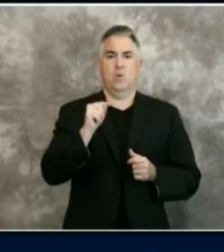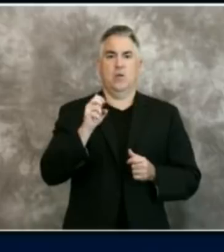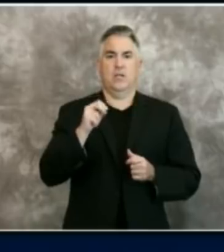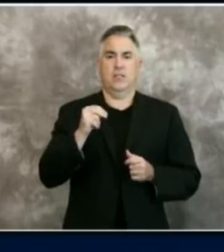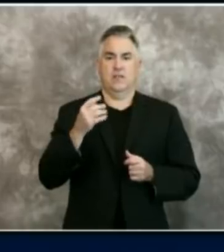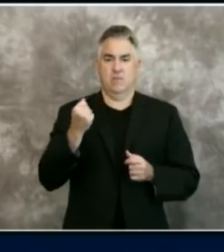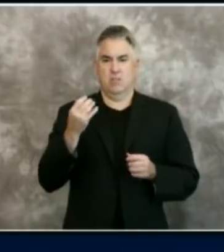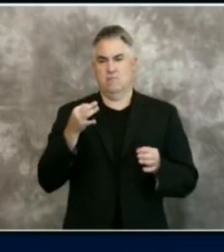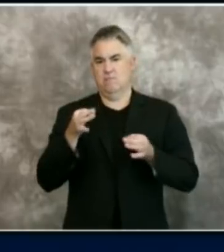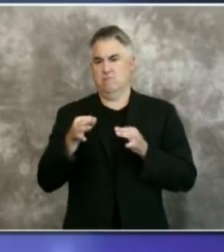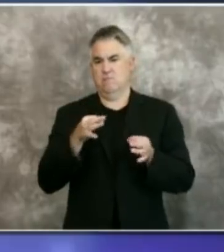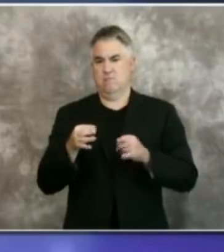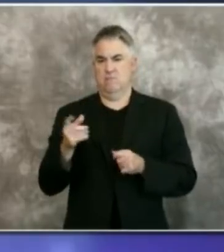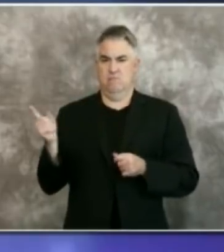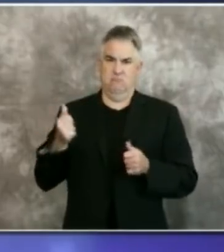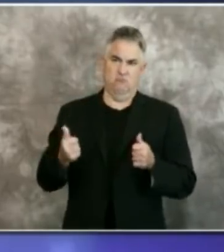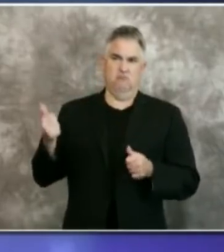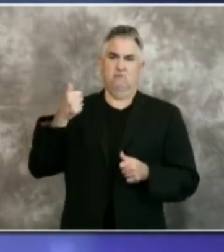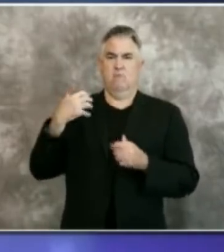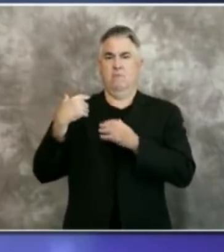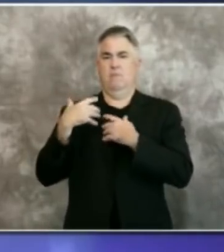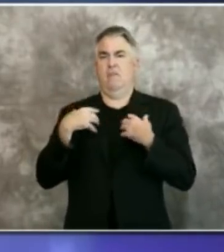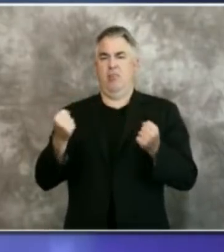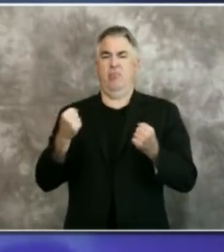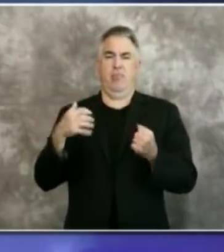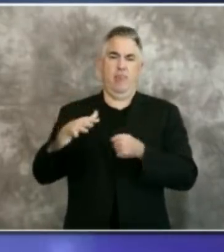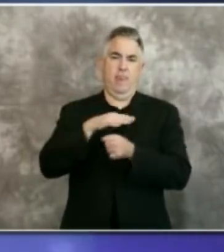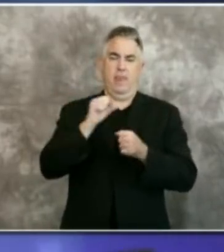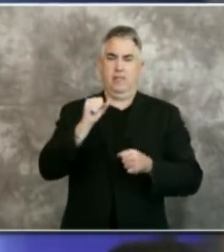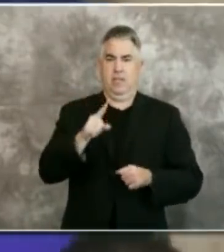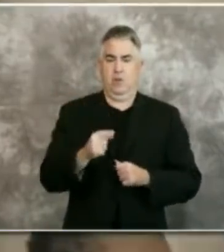YEAR-OLD RUSSIAN THAT CONCLUDES MY SECTION REPORT NOW TURN IT OVER TO DOCTOR WOOTEN THE PUBLIC HEALTH